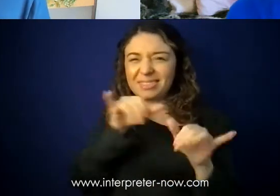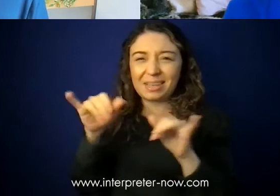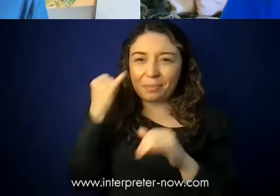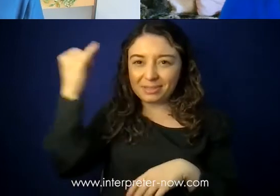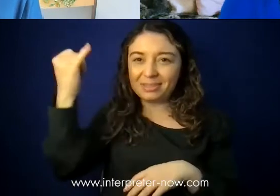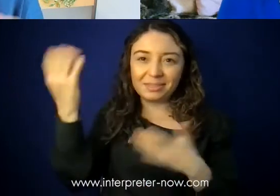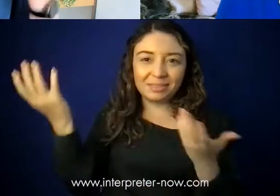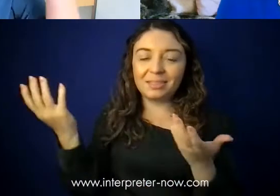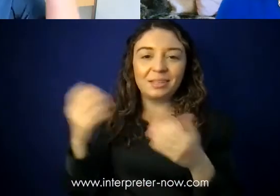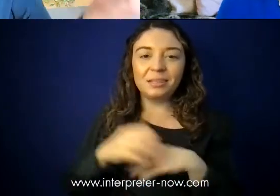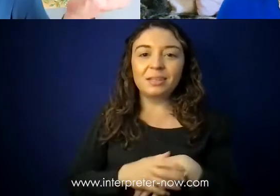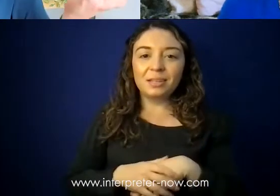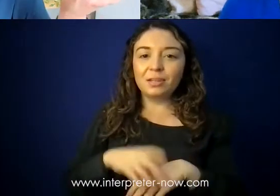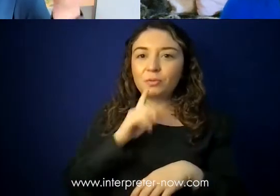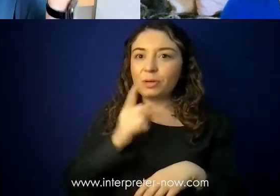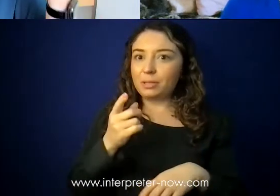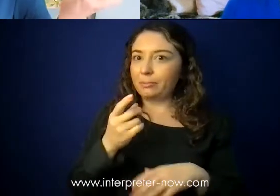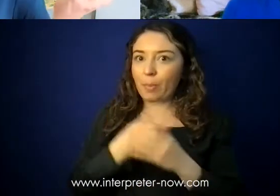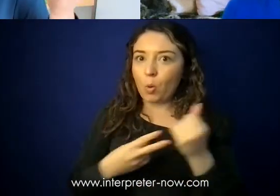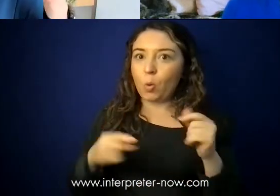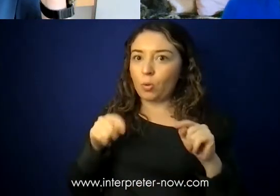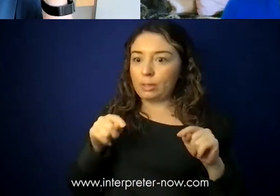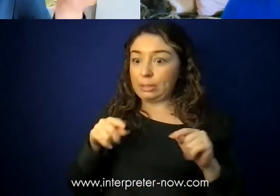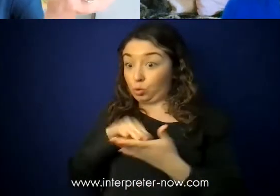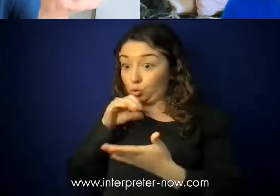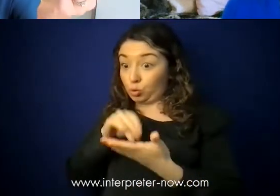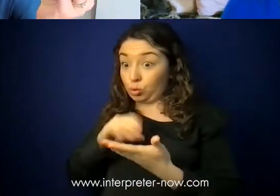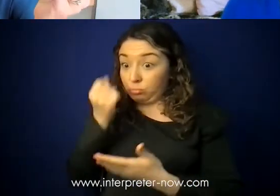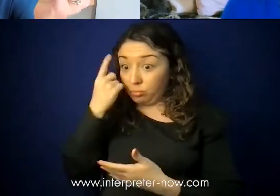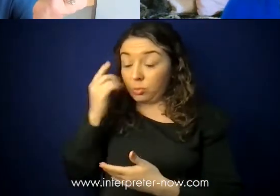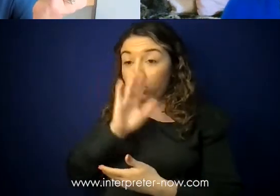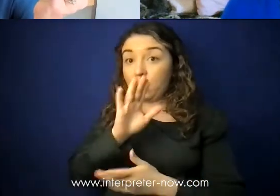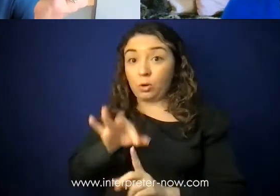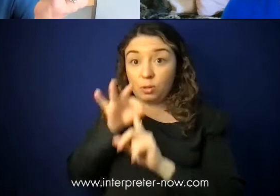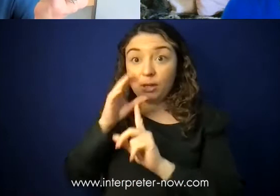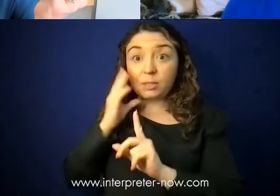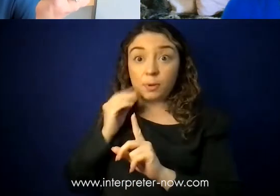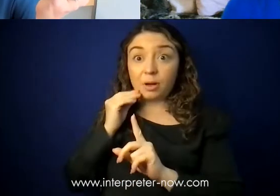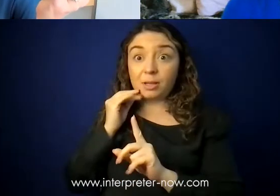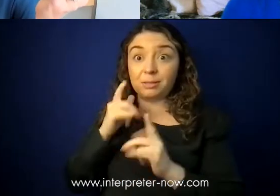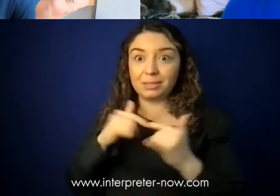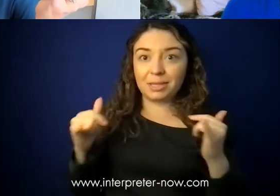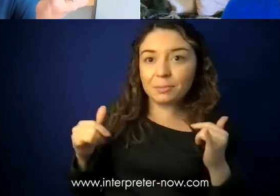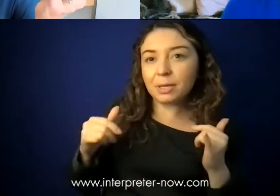place, where we are learning about somebody's unique experiences and we're figuring out